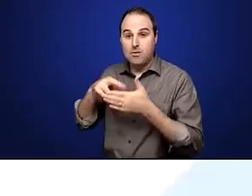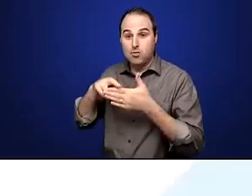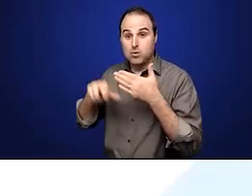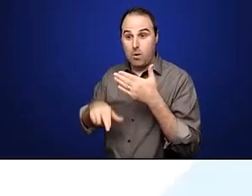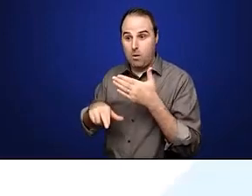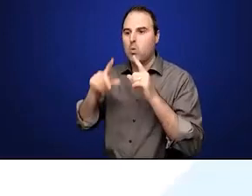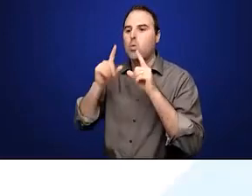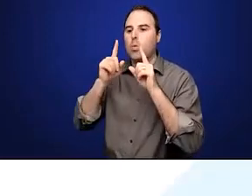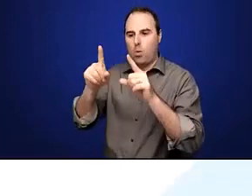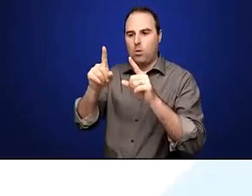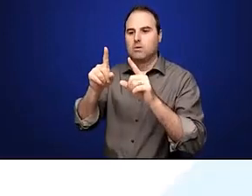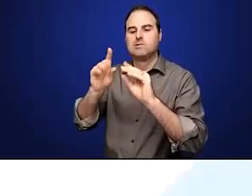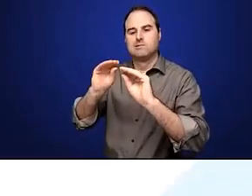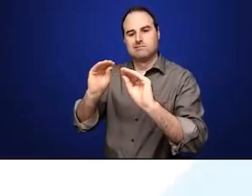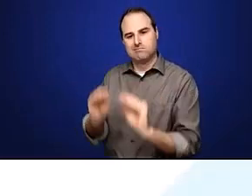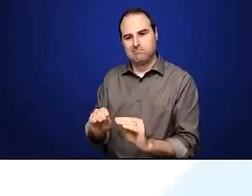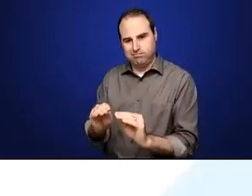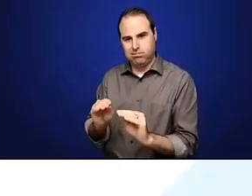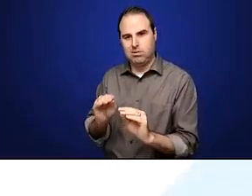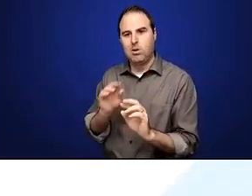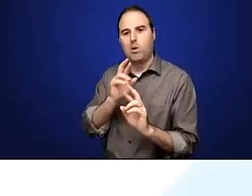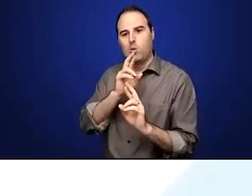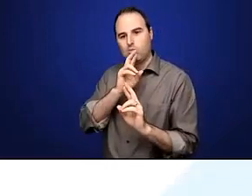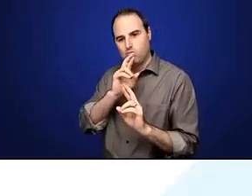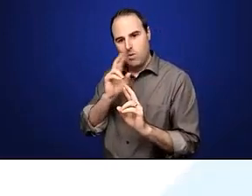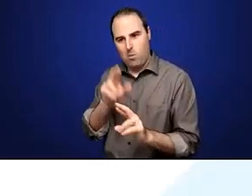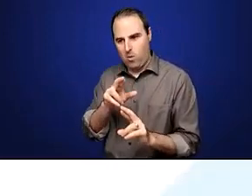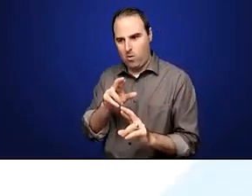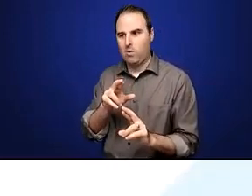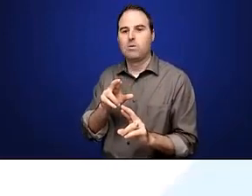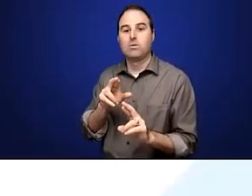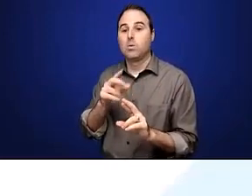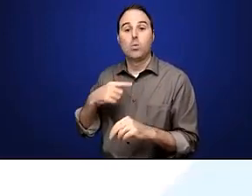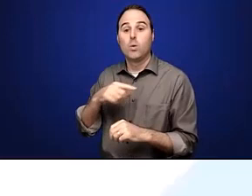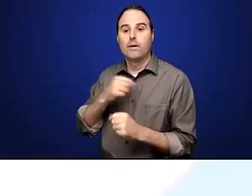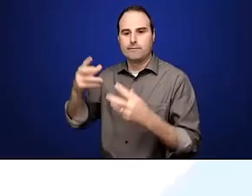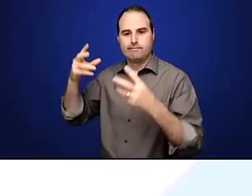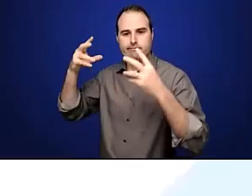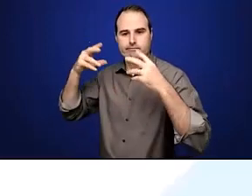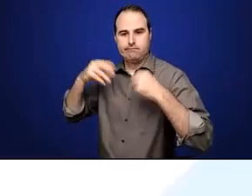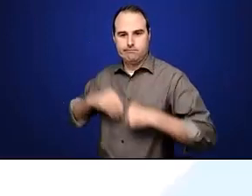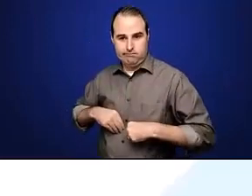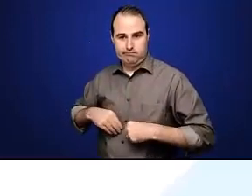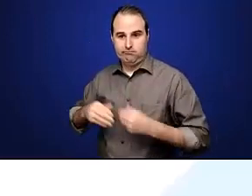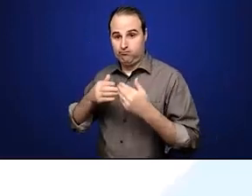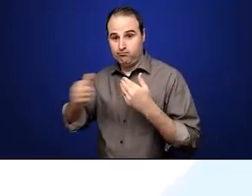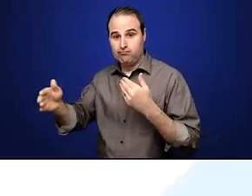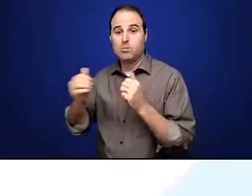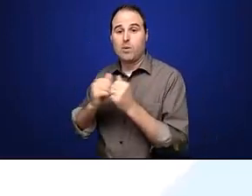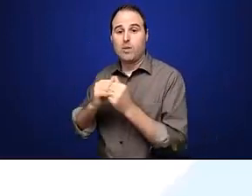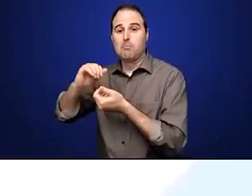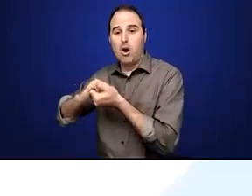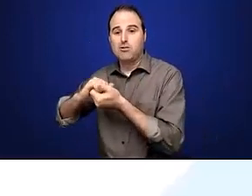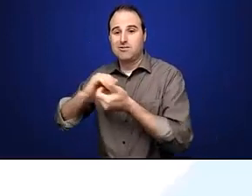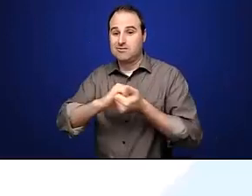and what we can do in that action-oriented practices later on and then within the partners.